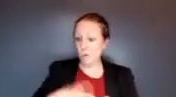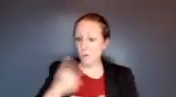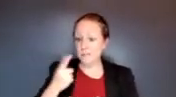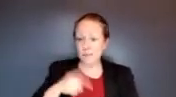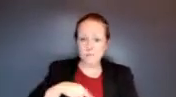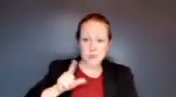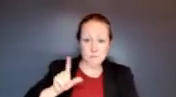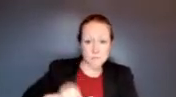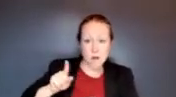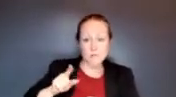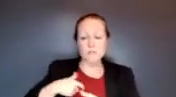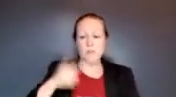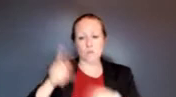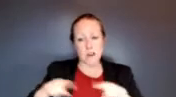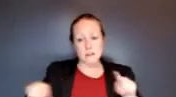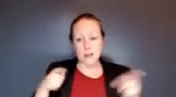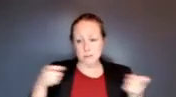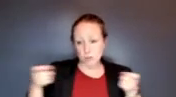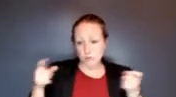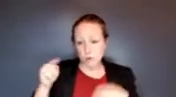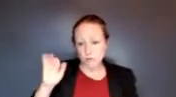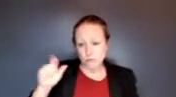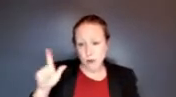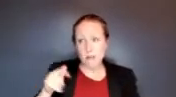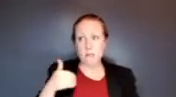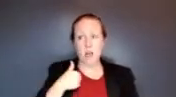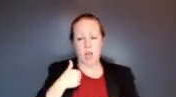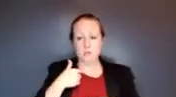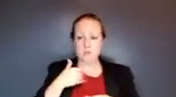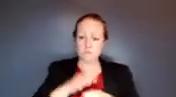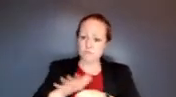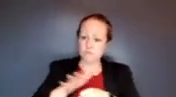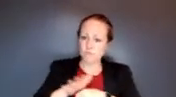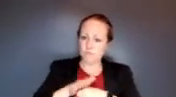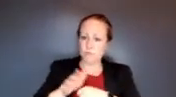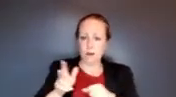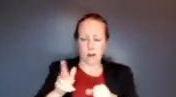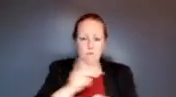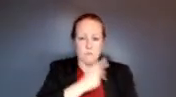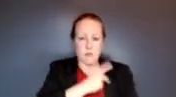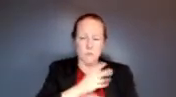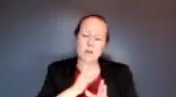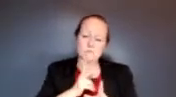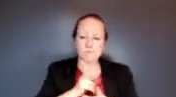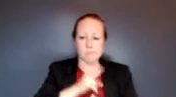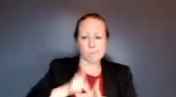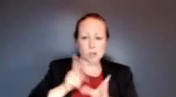controlled trial and has a sufficient number of patients, sorry, participants enrolled, I